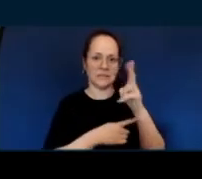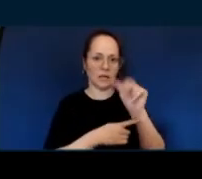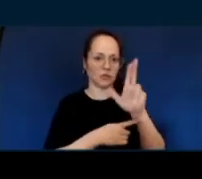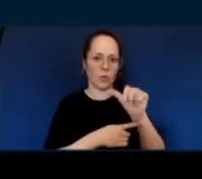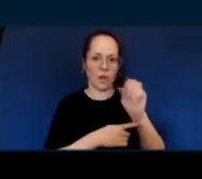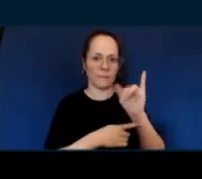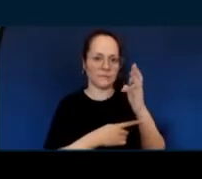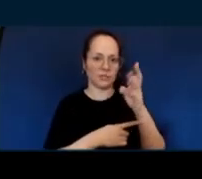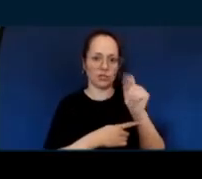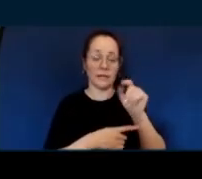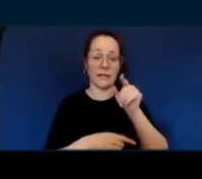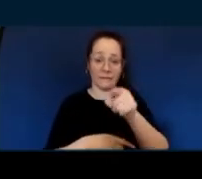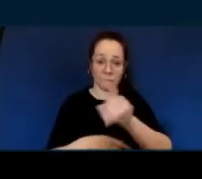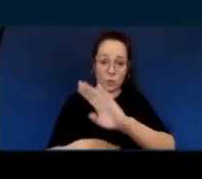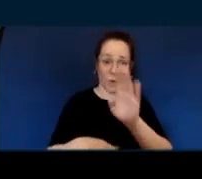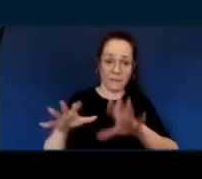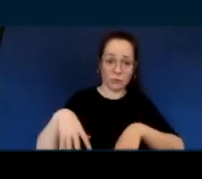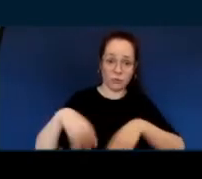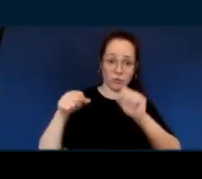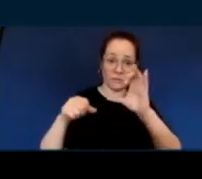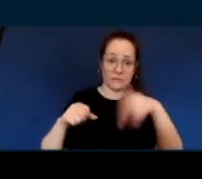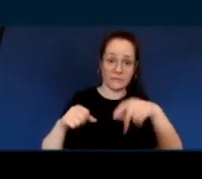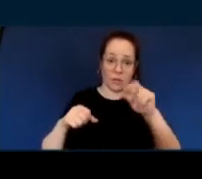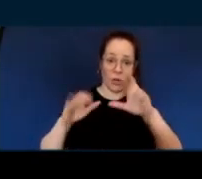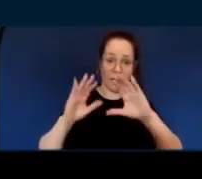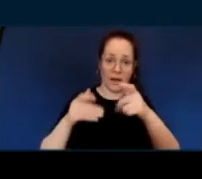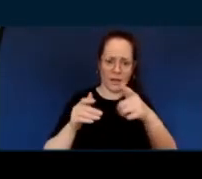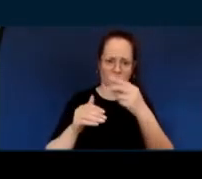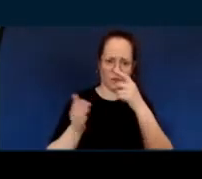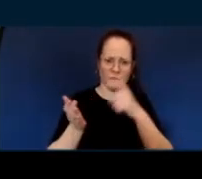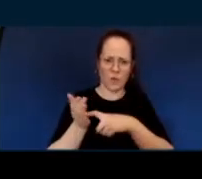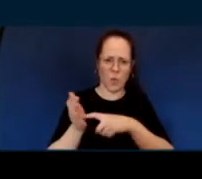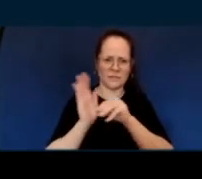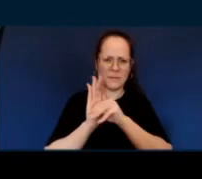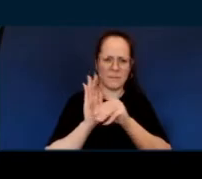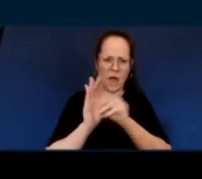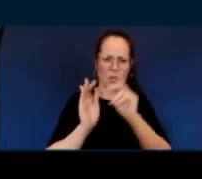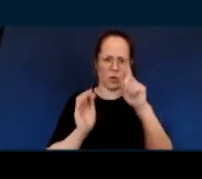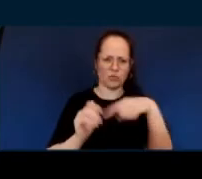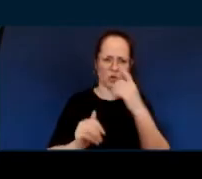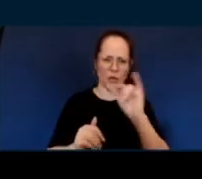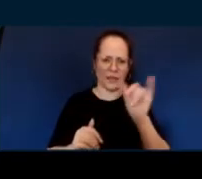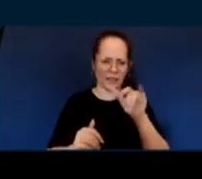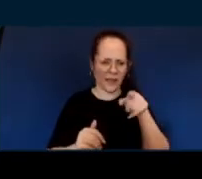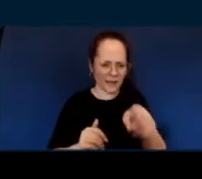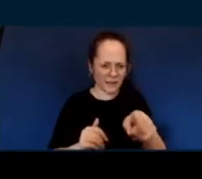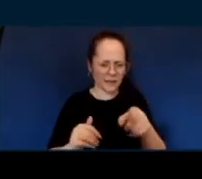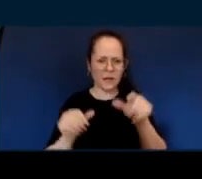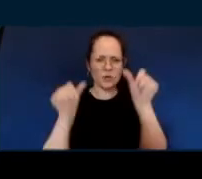DONE A CPR TRAINING CLASS, YOU NOTICE THAT IT DOESN'T LOOK LIKE A MODEL, IT LOOKS LIKE A TORSO OF A MAN OR BABY.